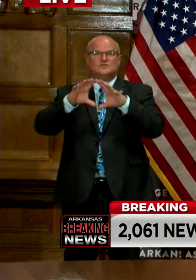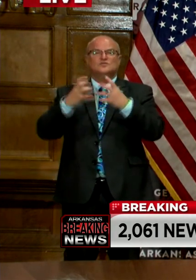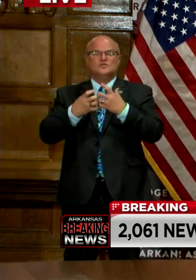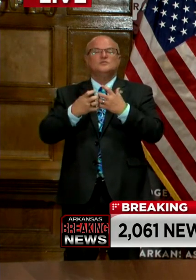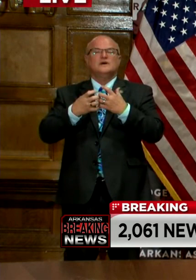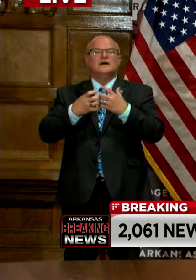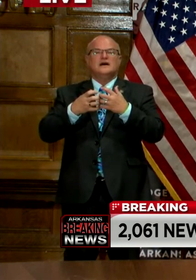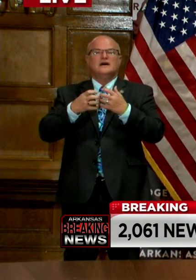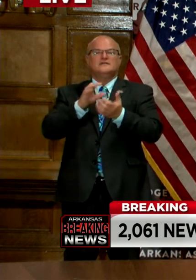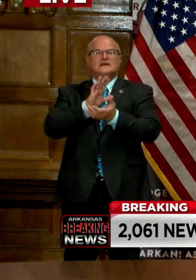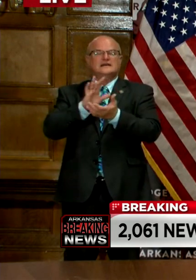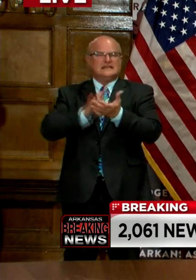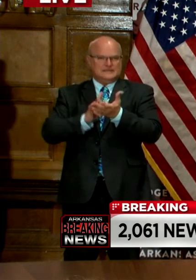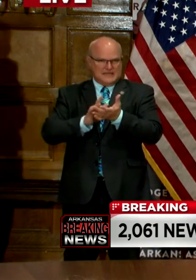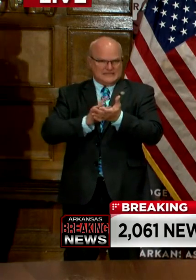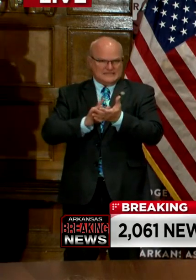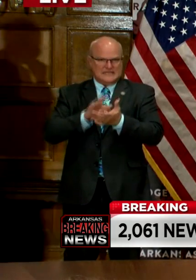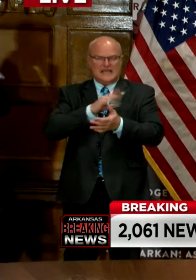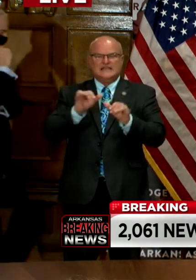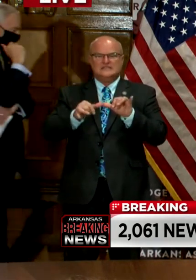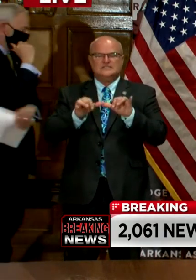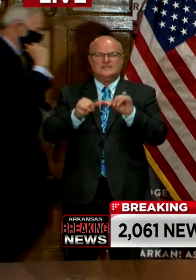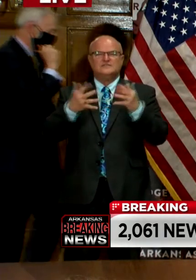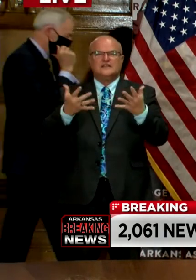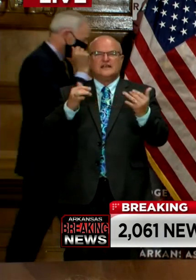THEY ARE DETERMINED BY THE CDC